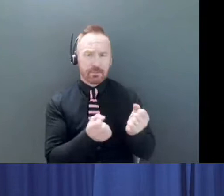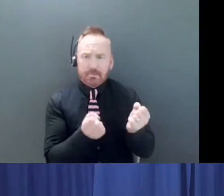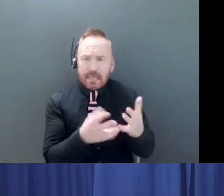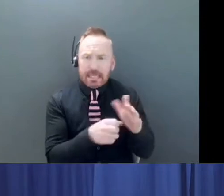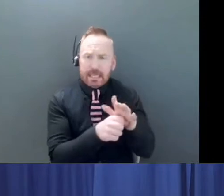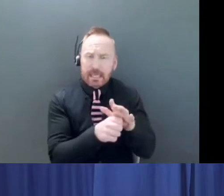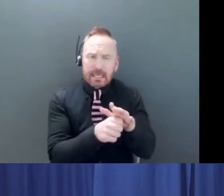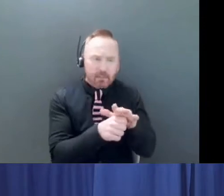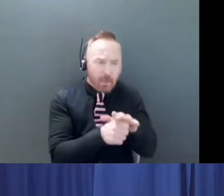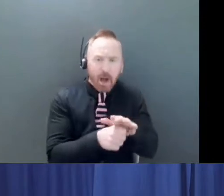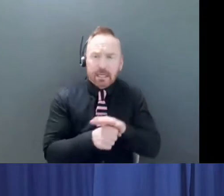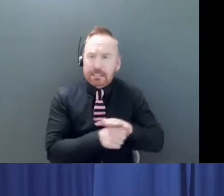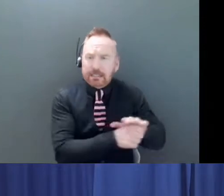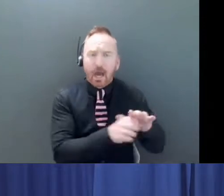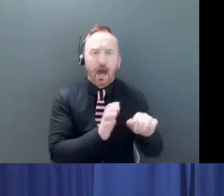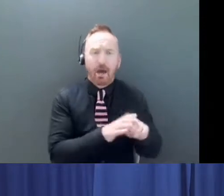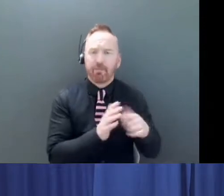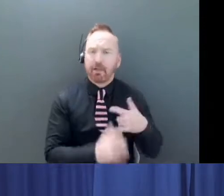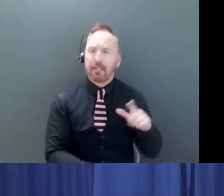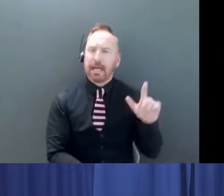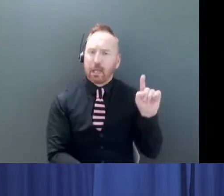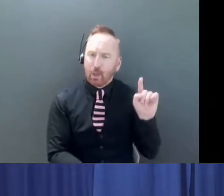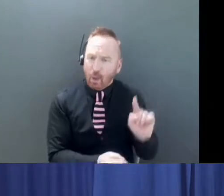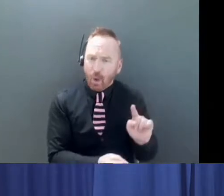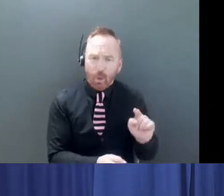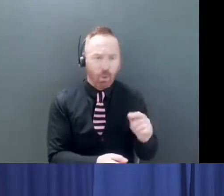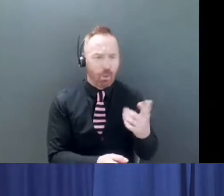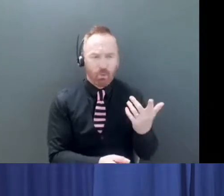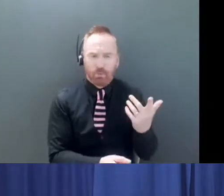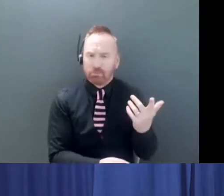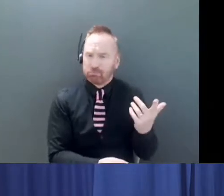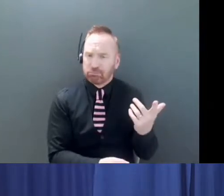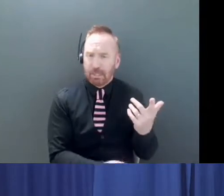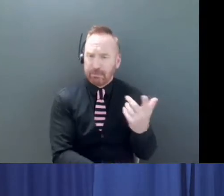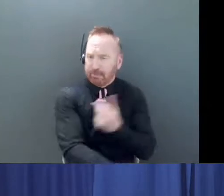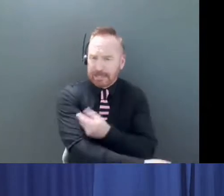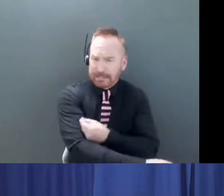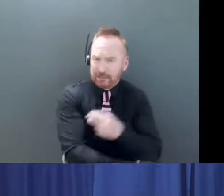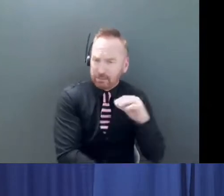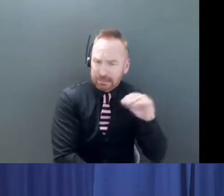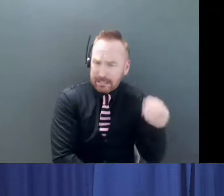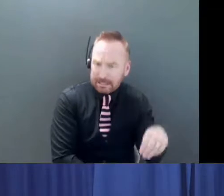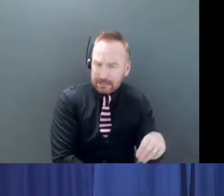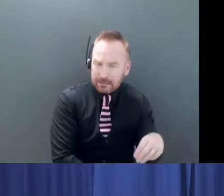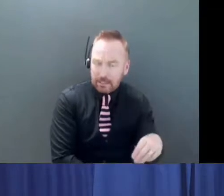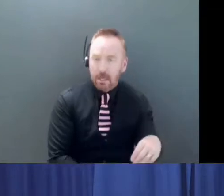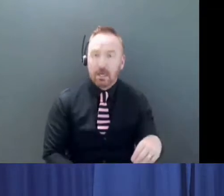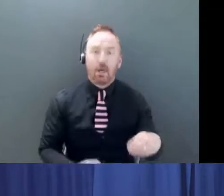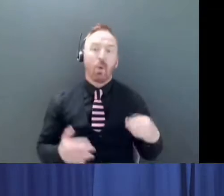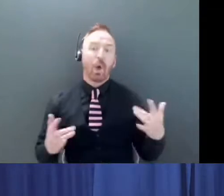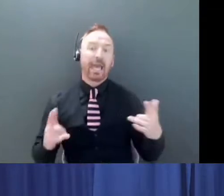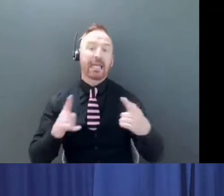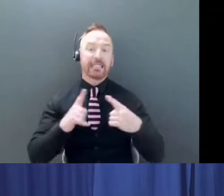Until we reach at least 90% of our population, our eligible population being fully